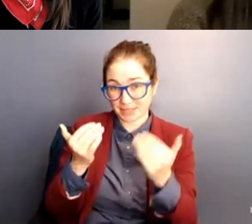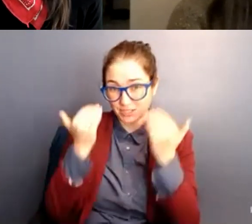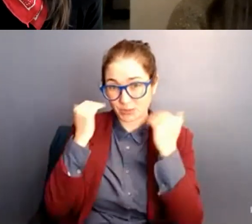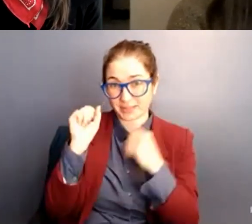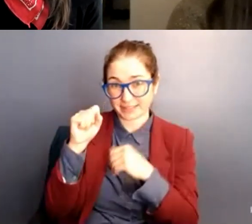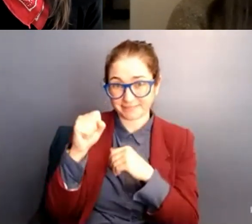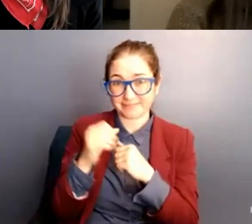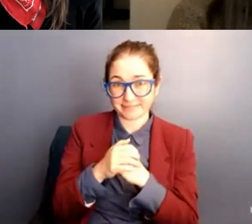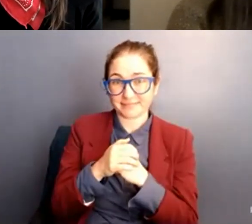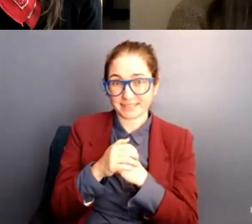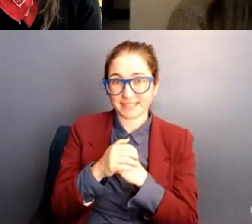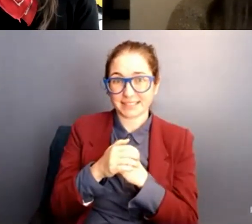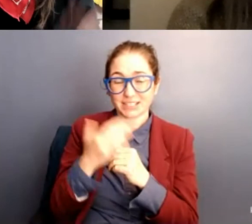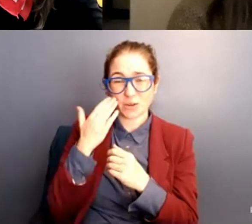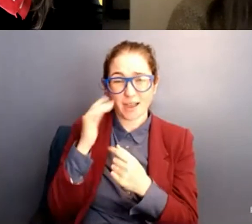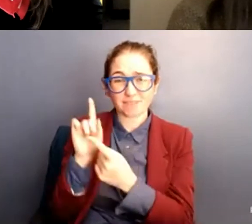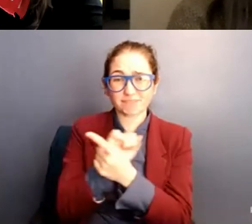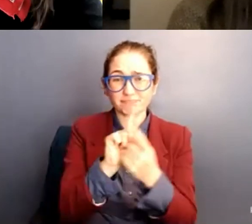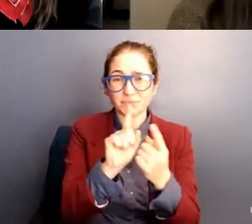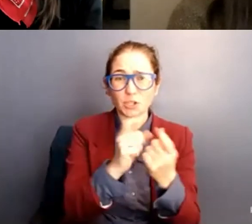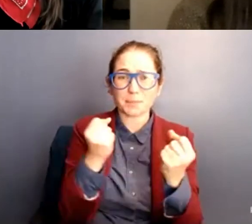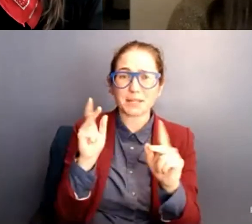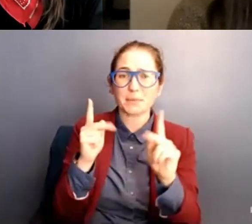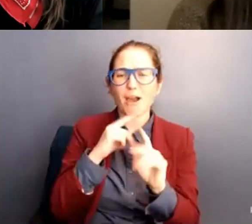myself. And then 15 hours later, they're like oh, my gosh. It